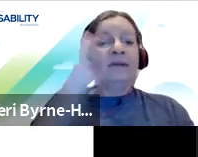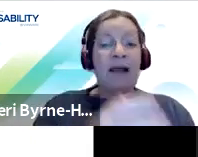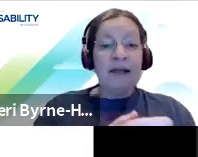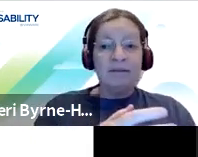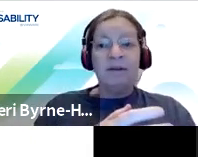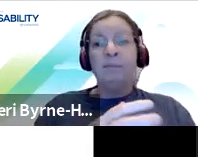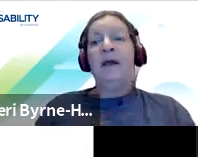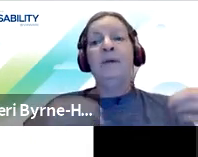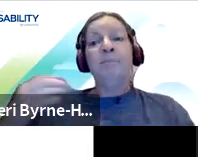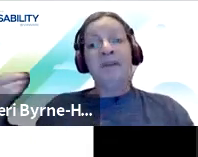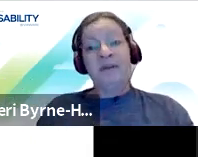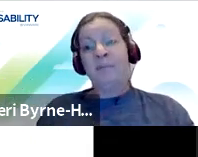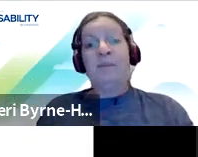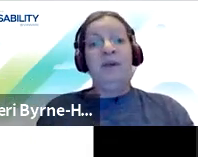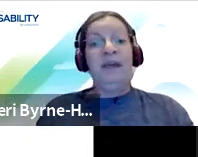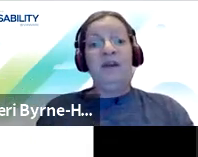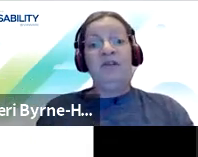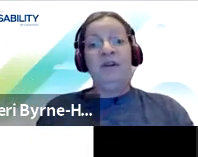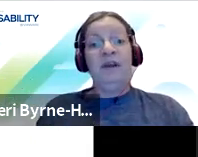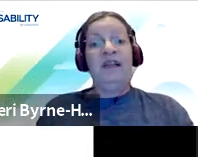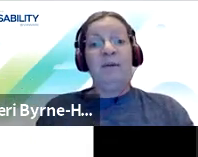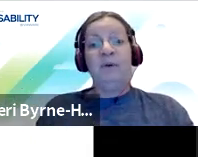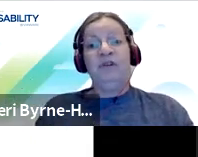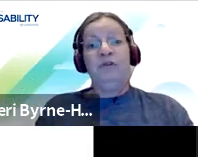"compliant" a lot, and WCAG2.0 double A repeated over and over.